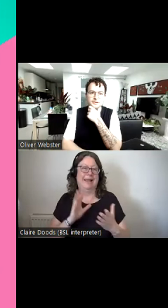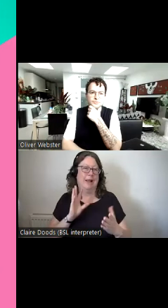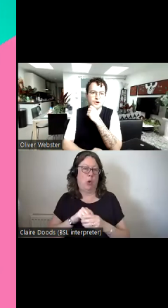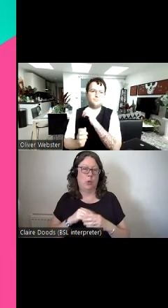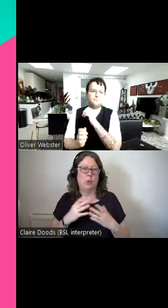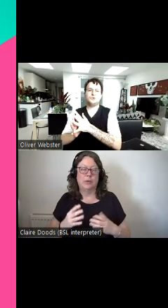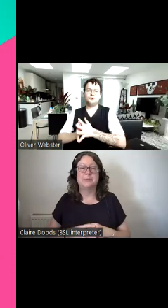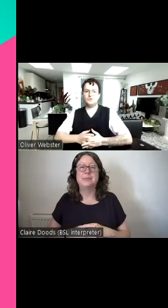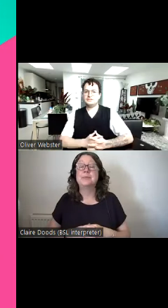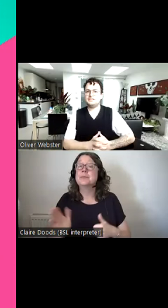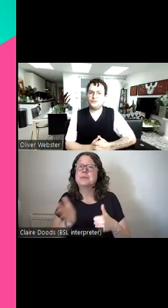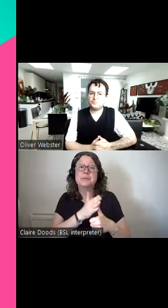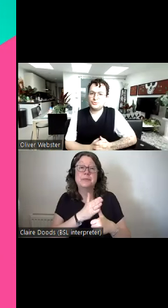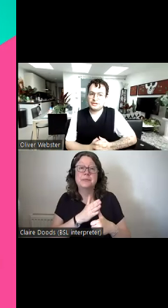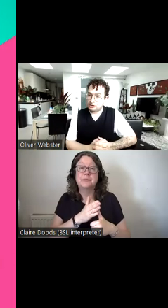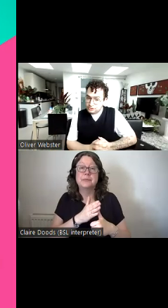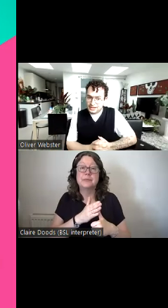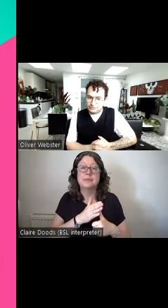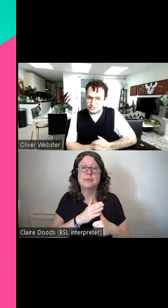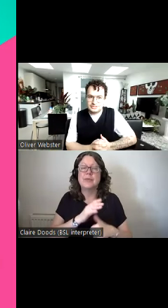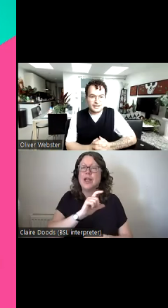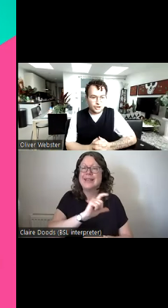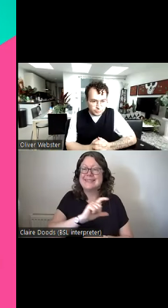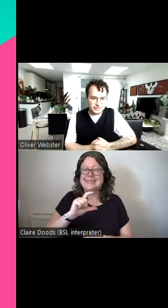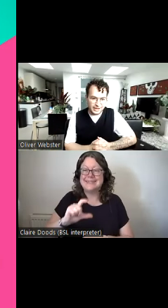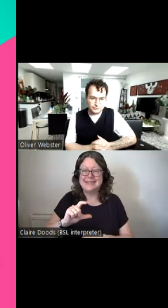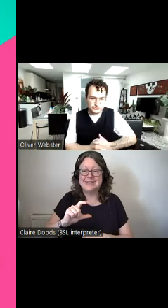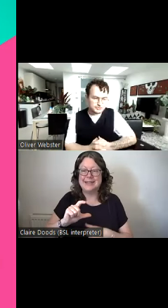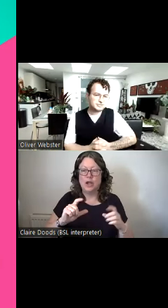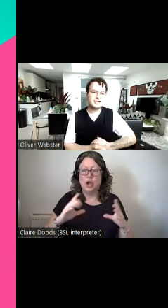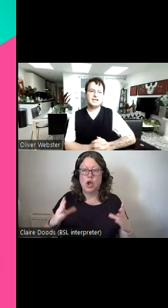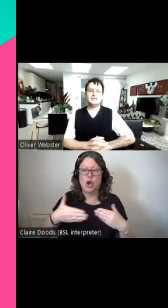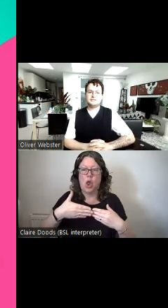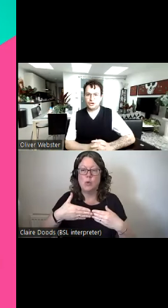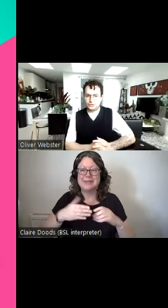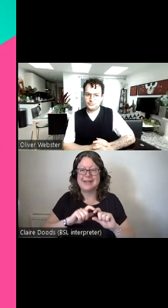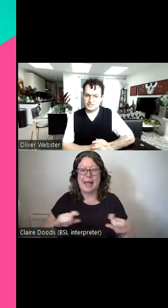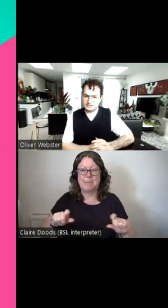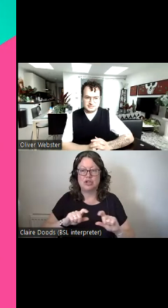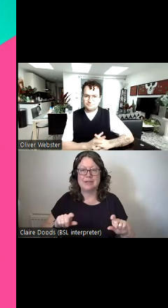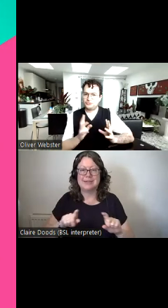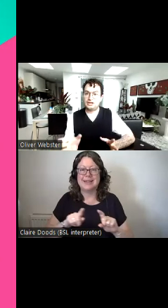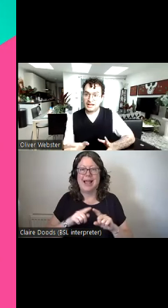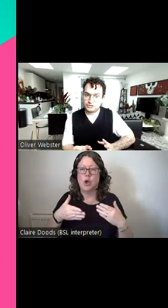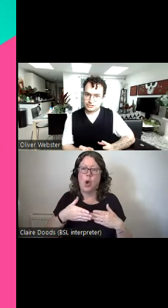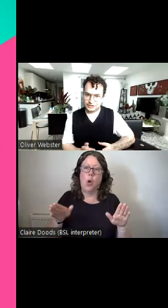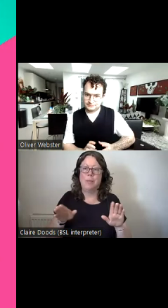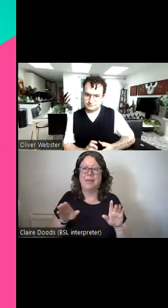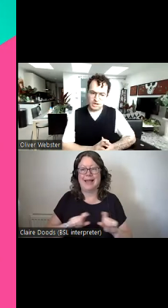Number one, what is the difference between closed captions and open captions? This is a language thing.